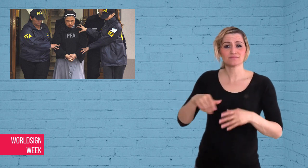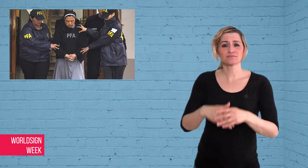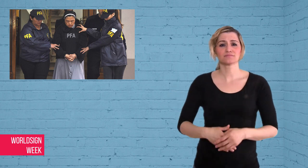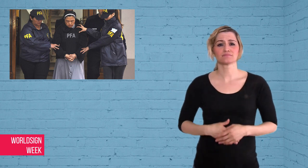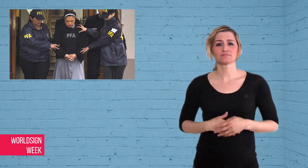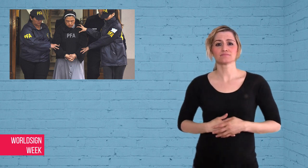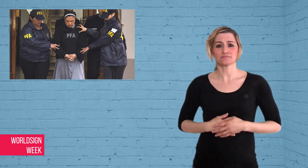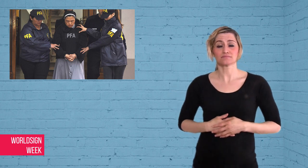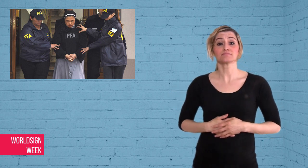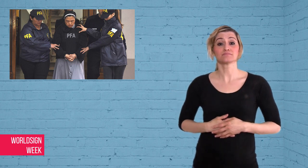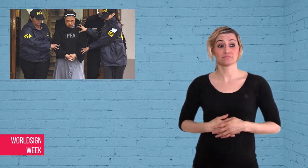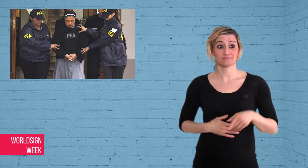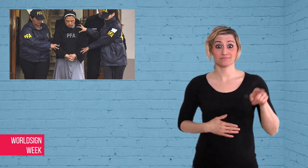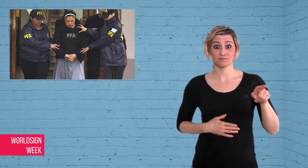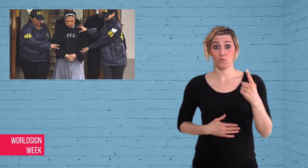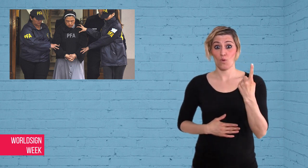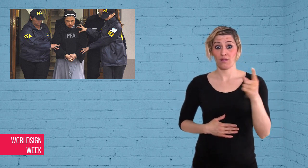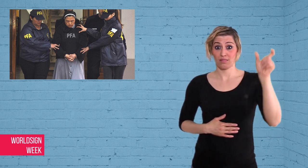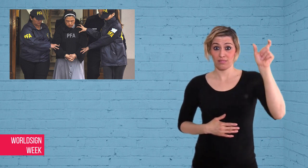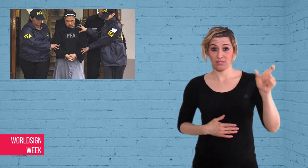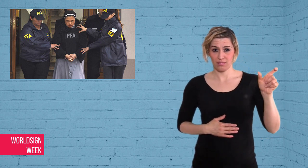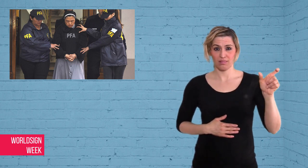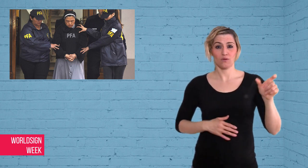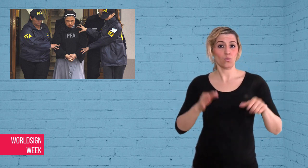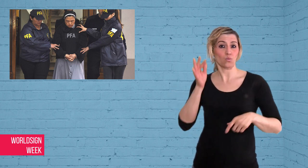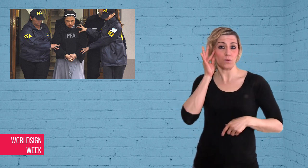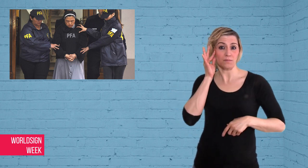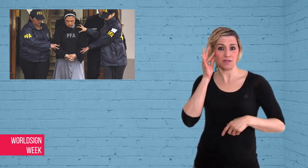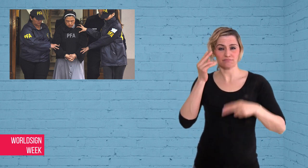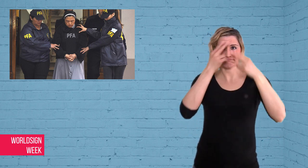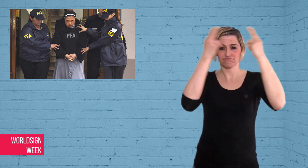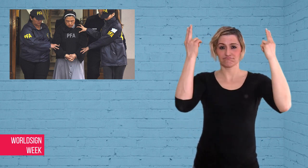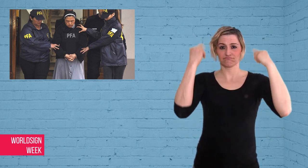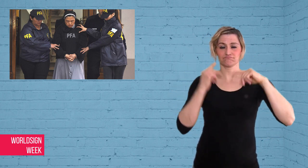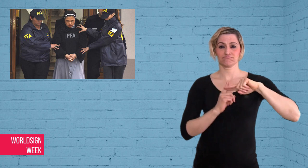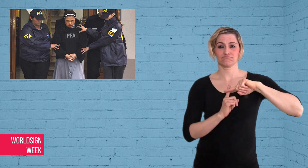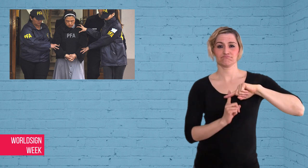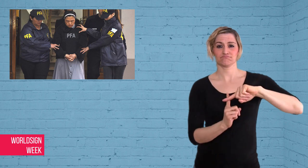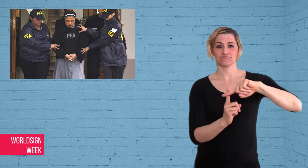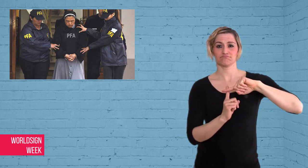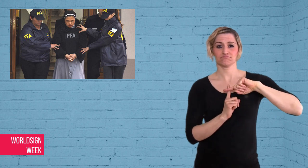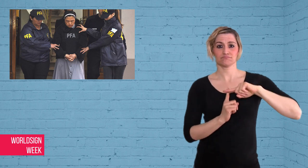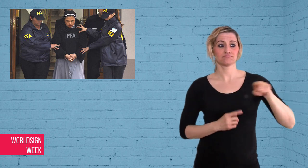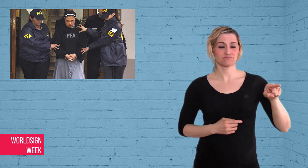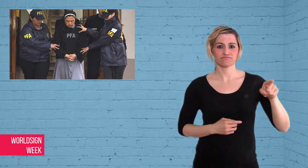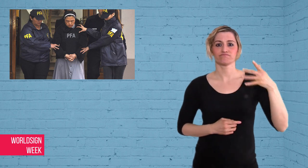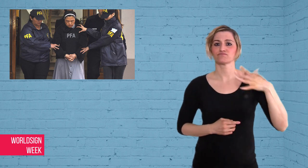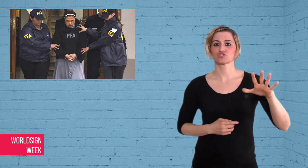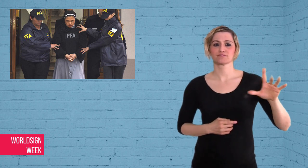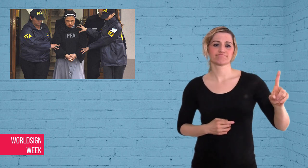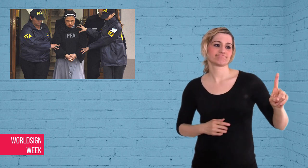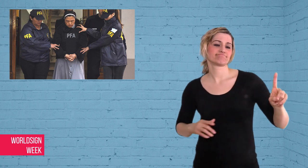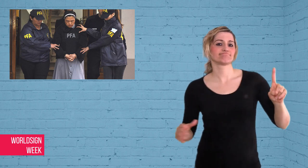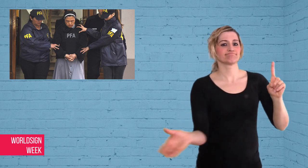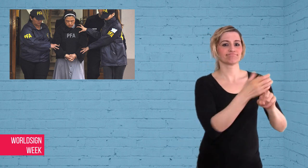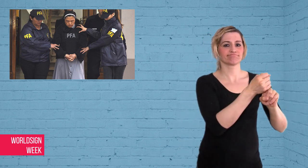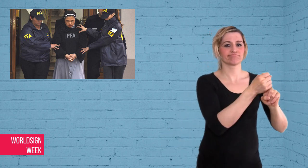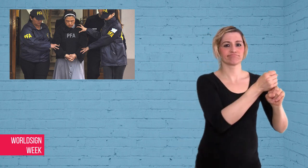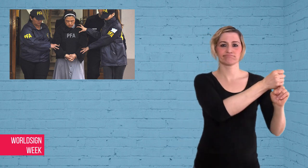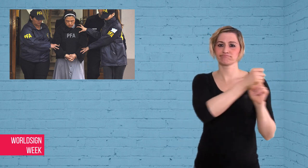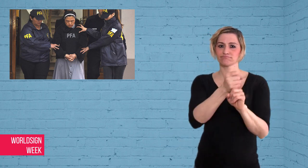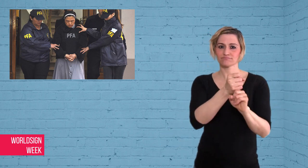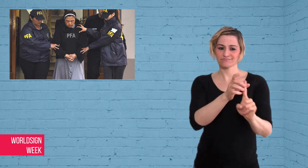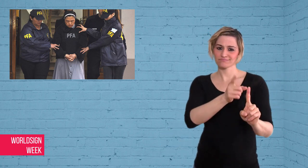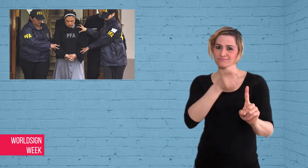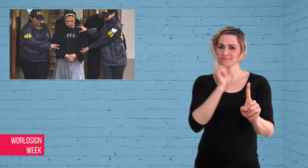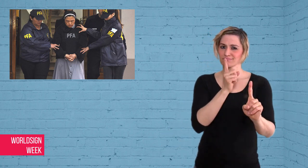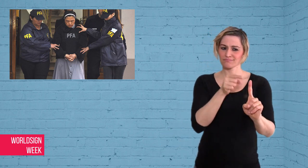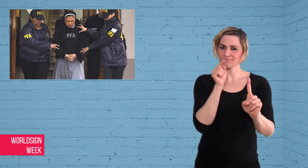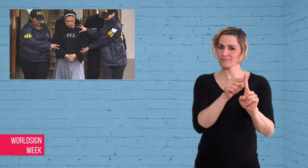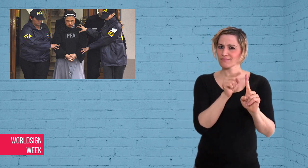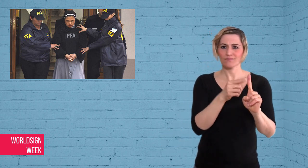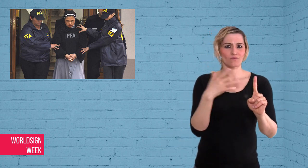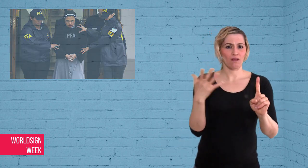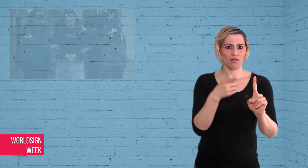the priests rape the children on church